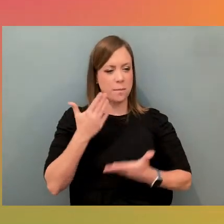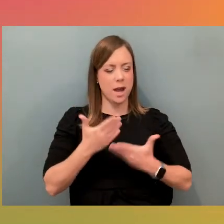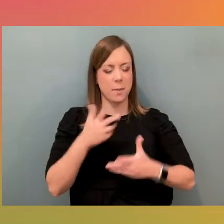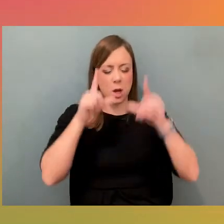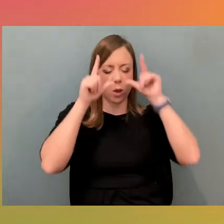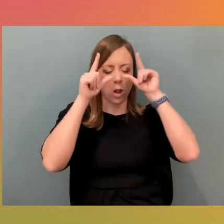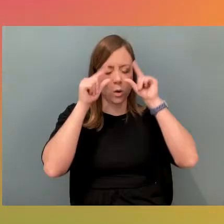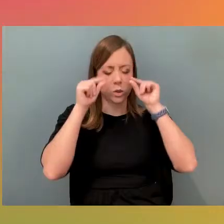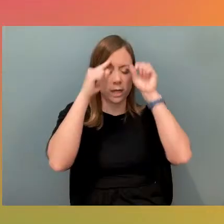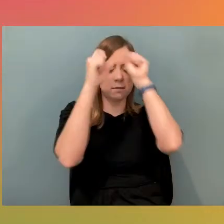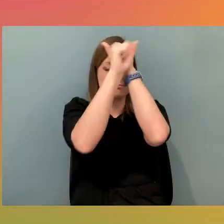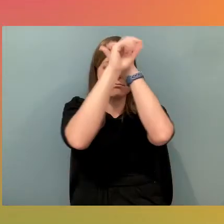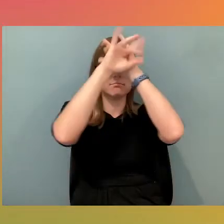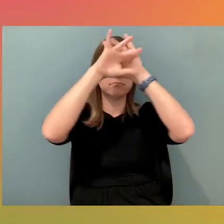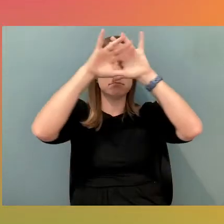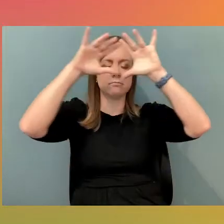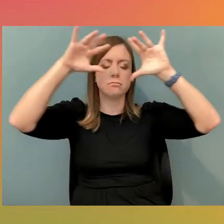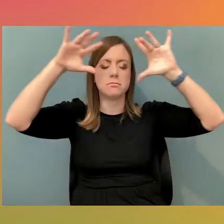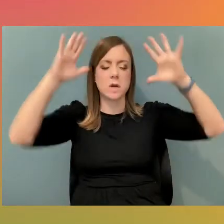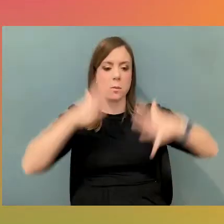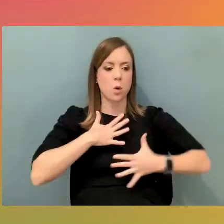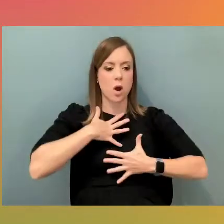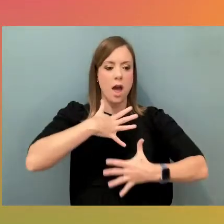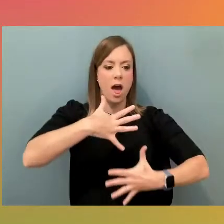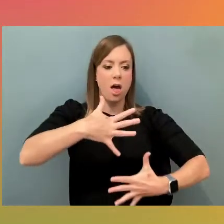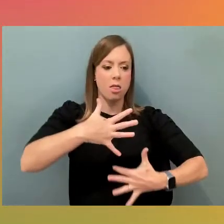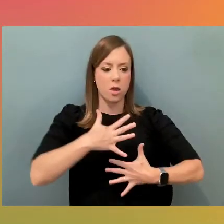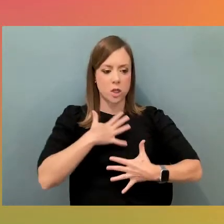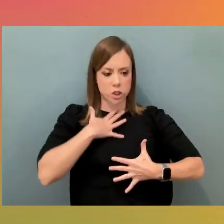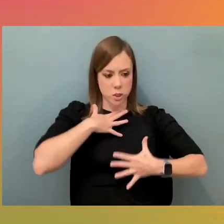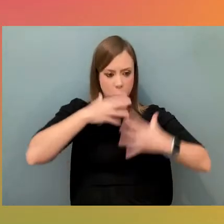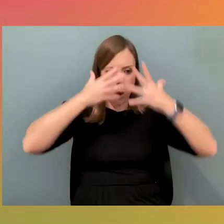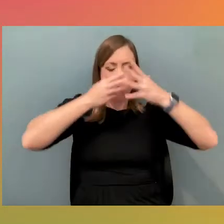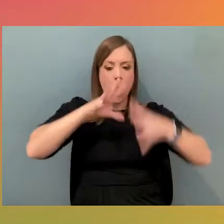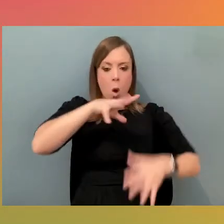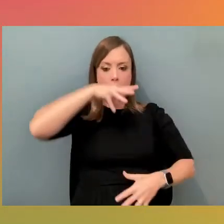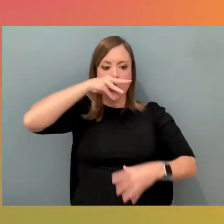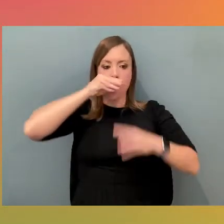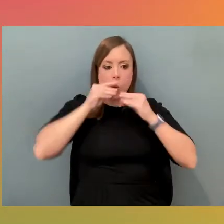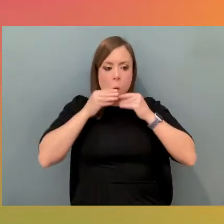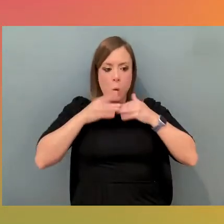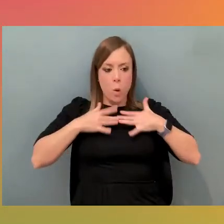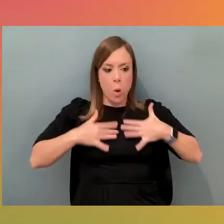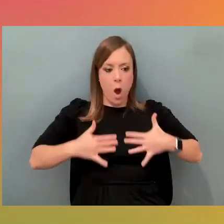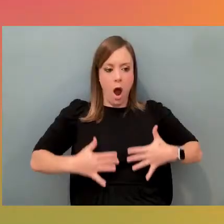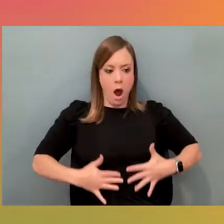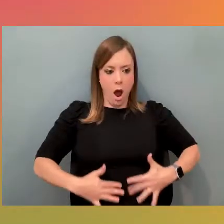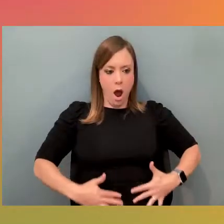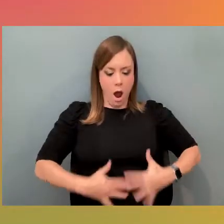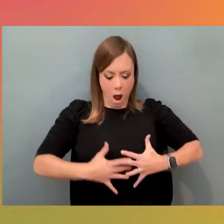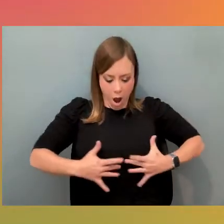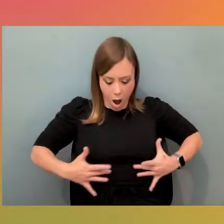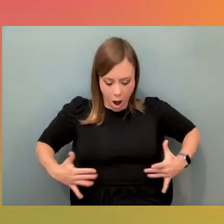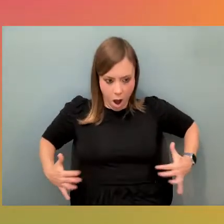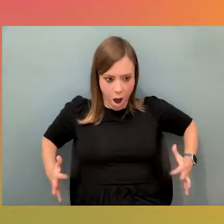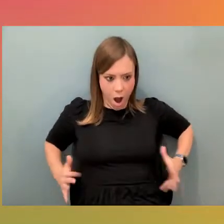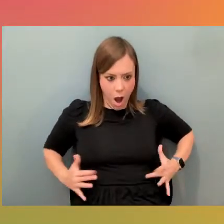DIMENSIONAL BREATHING. SO MAN YOU CLOSE YOUR EYES AND JUST IMAGINE YOUR BREATH MOVING UP AND DOWN THE LENGTH OF YOUR